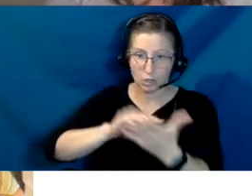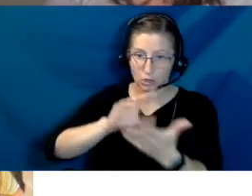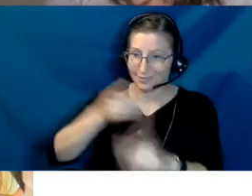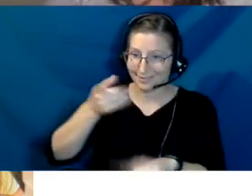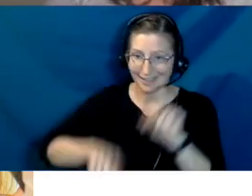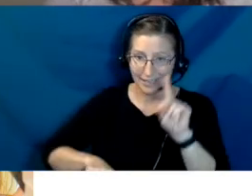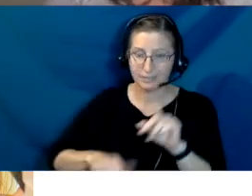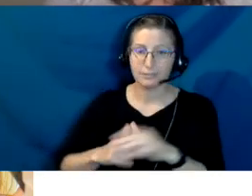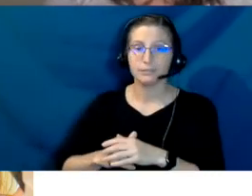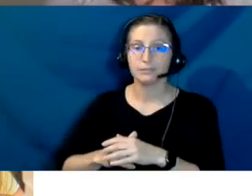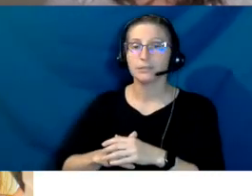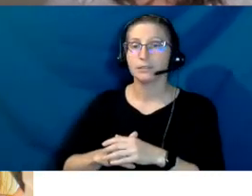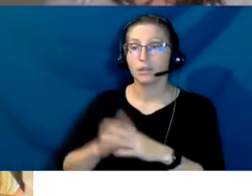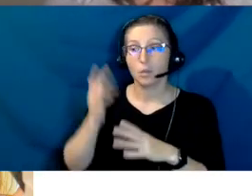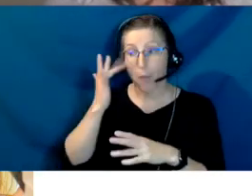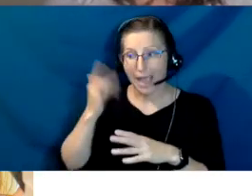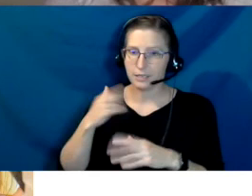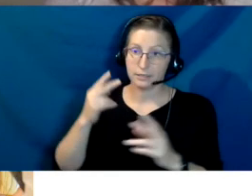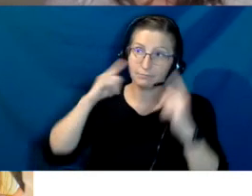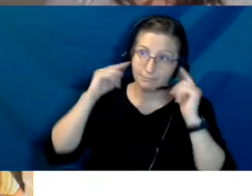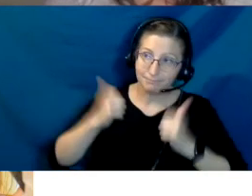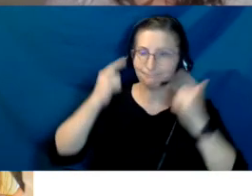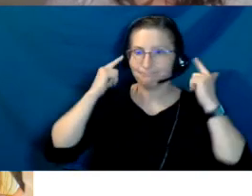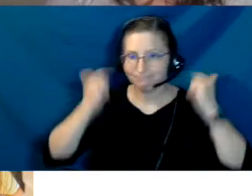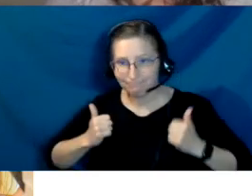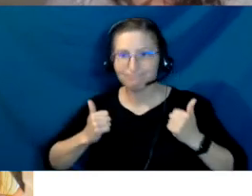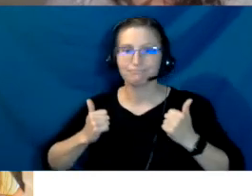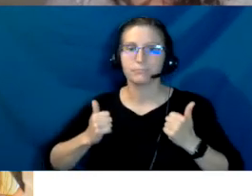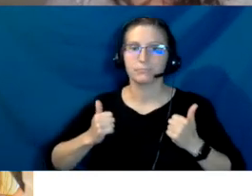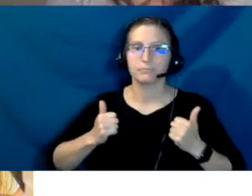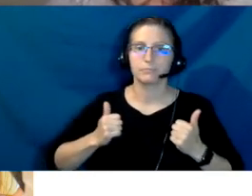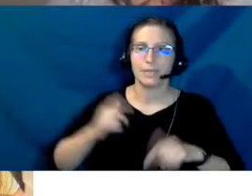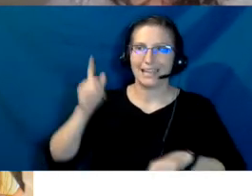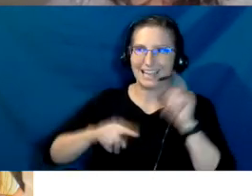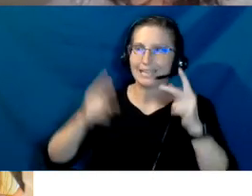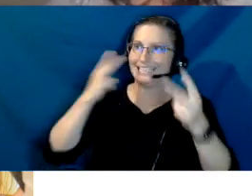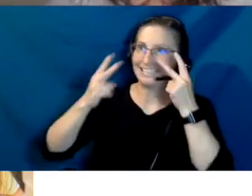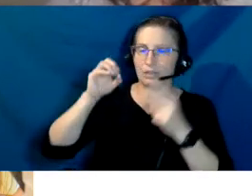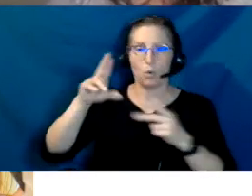to their combined hearing and vision losses and not being able to see or to hear